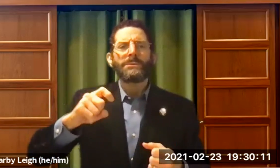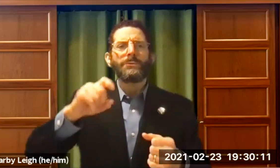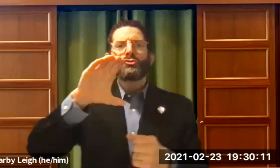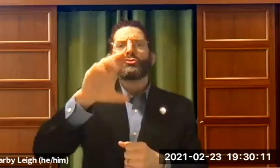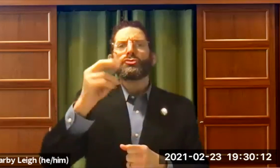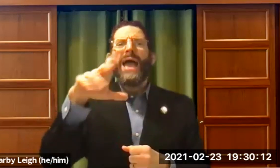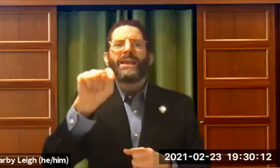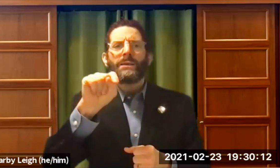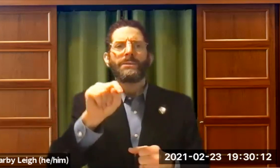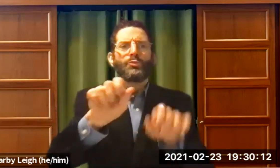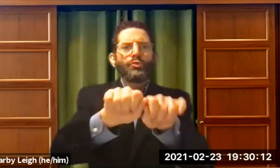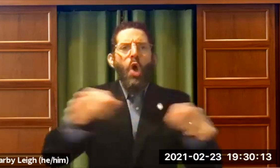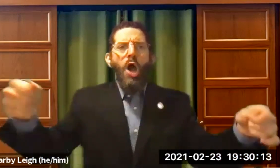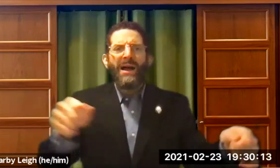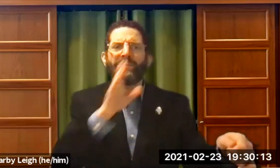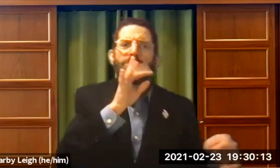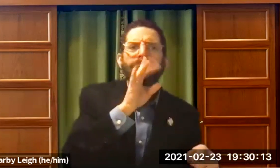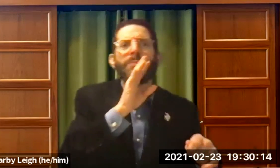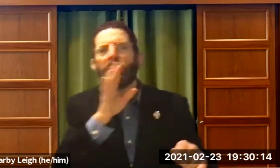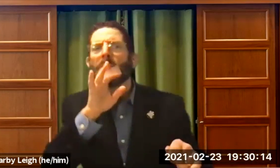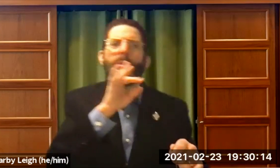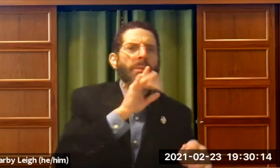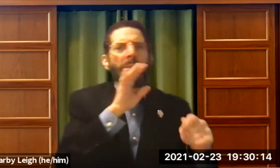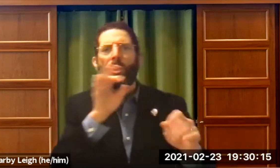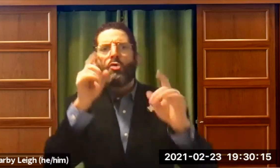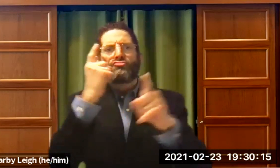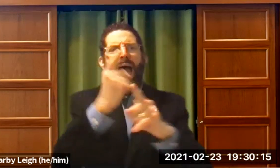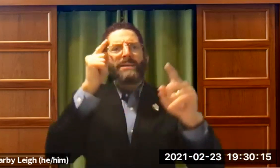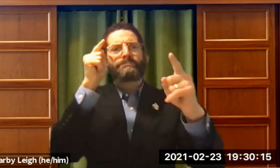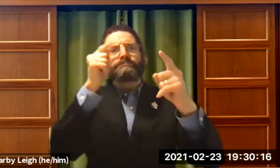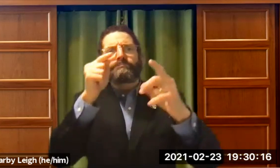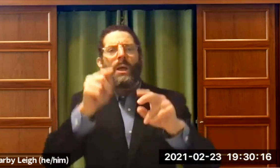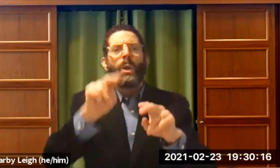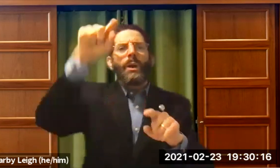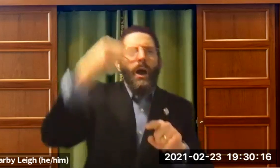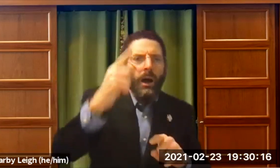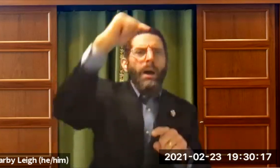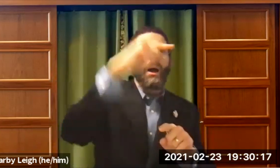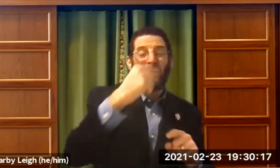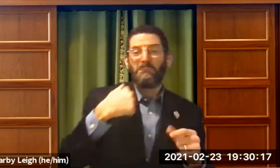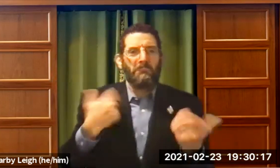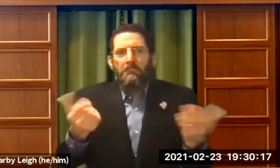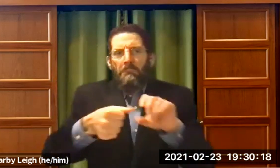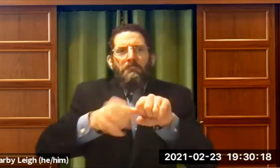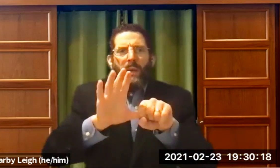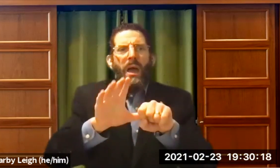Many rabbis have to chant the Torah. And they have to do all these things.